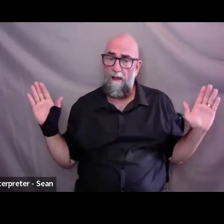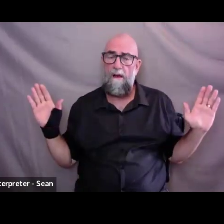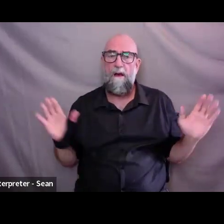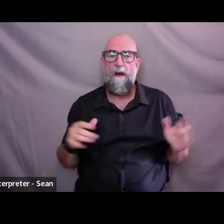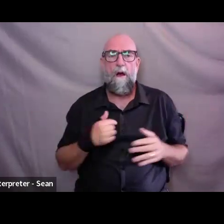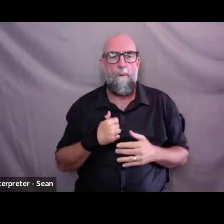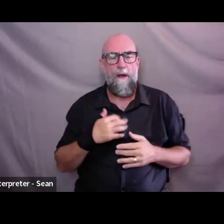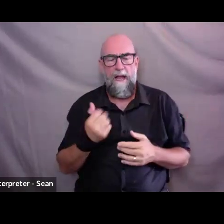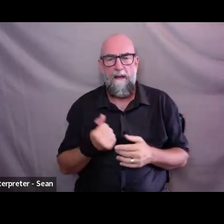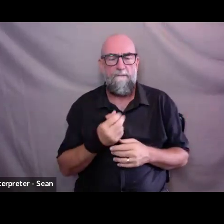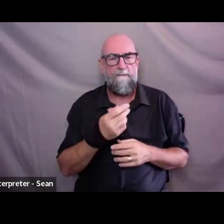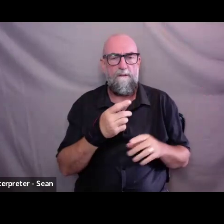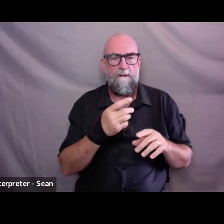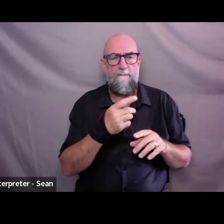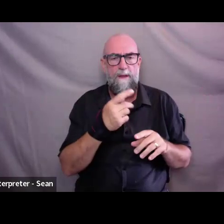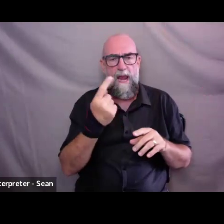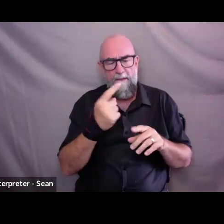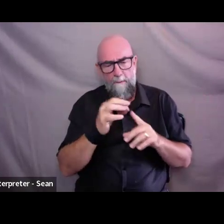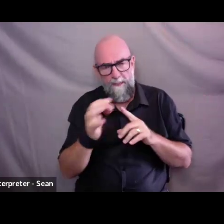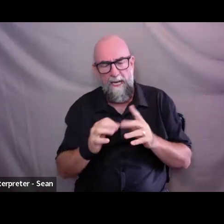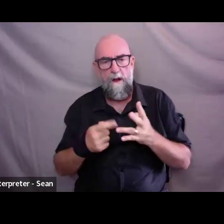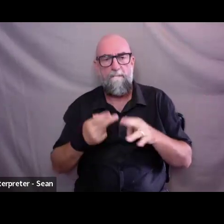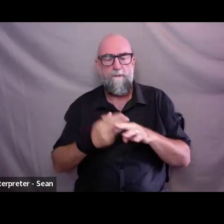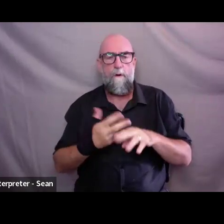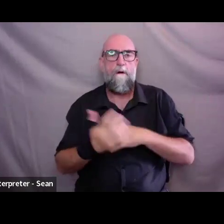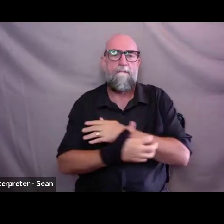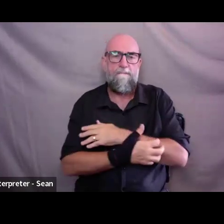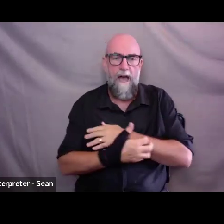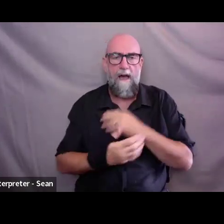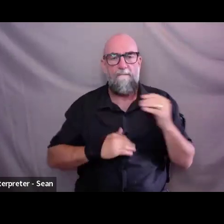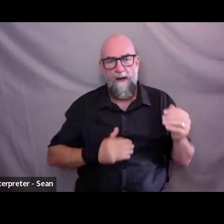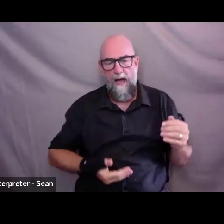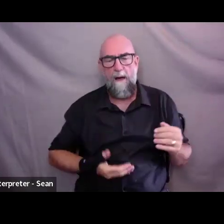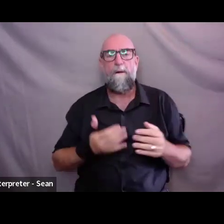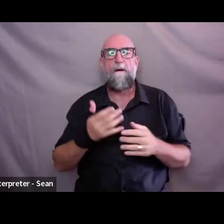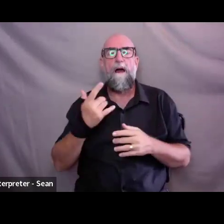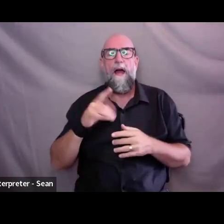Then there is sadly, Australia's winning in ways really don't want to be. We lead the world in